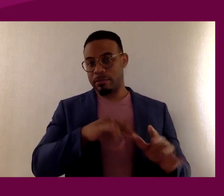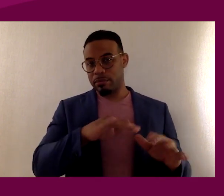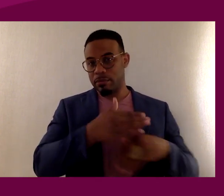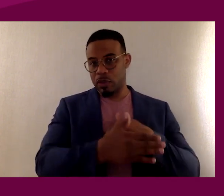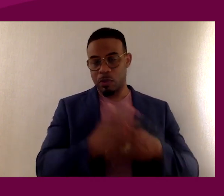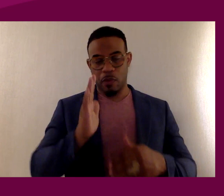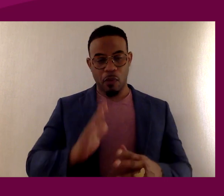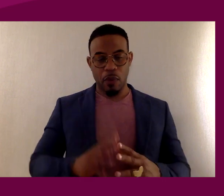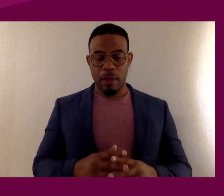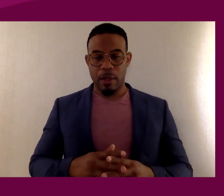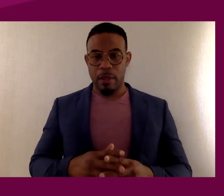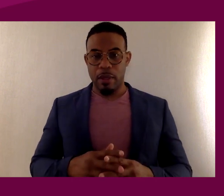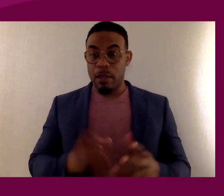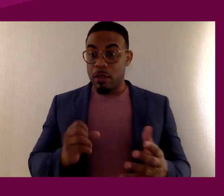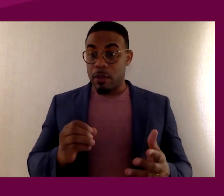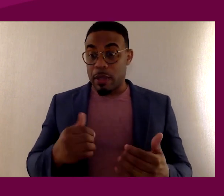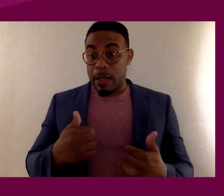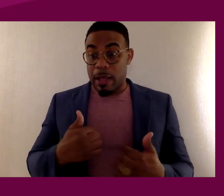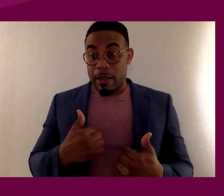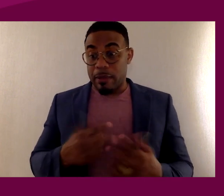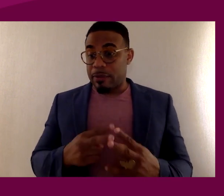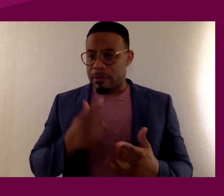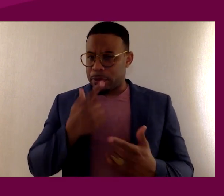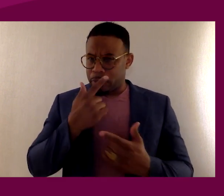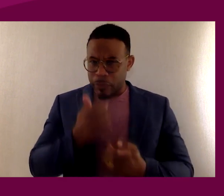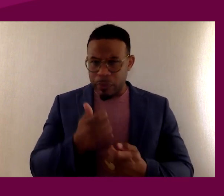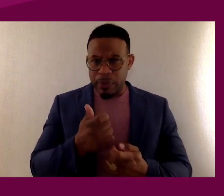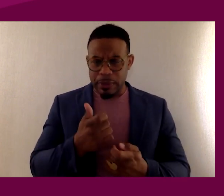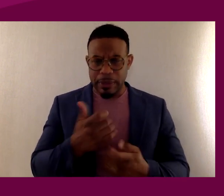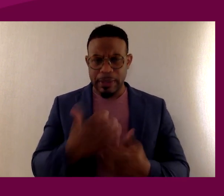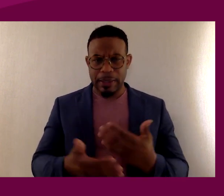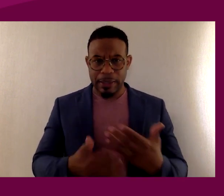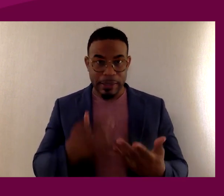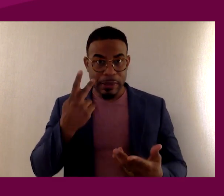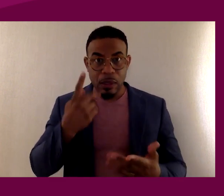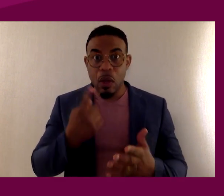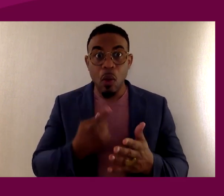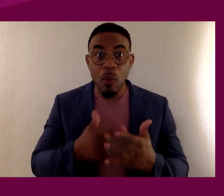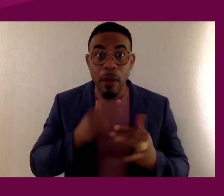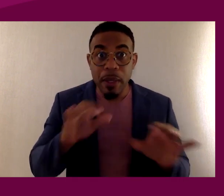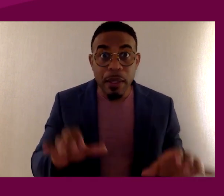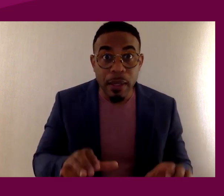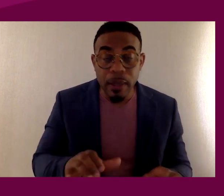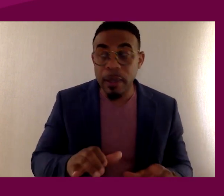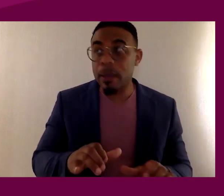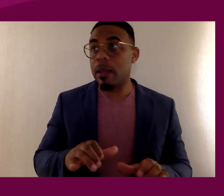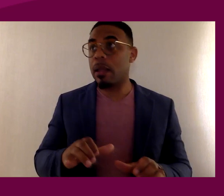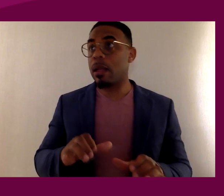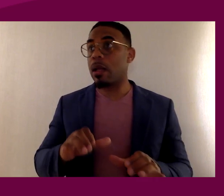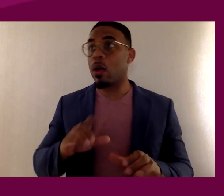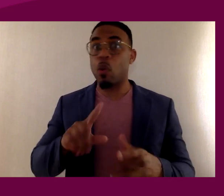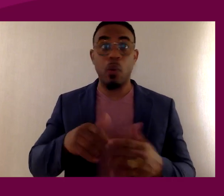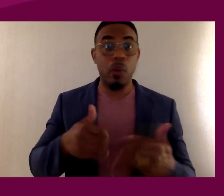hadn't seen that in these other Soviet countries before. I was very interested in seeing what could